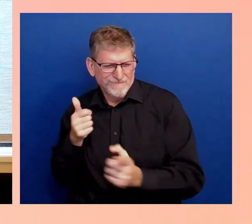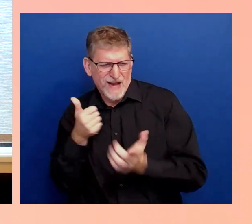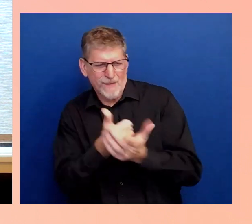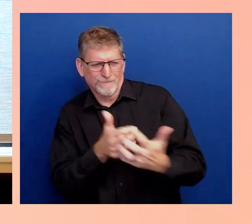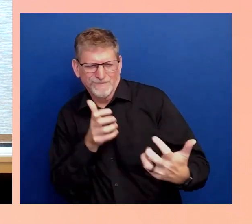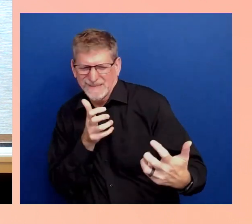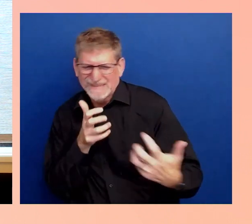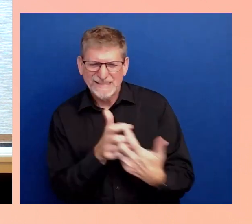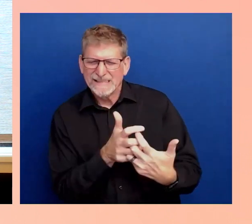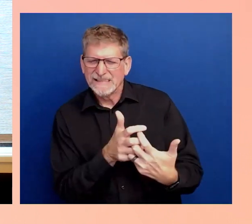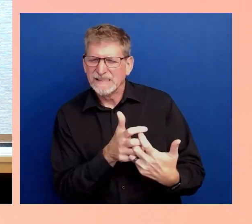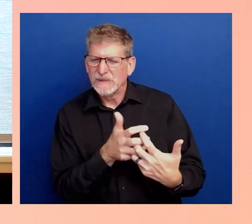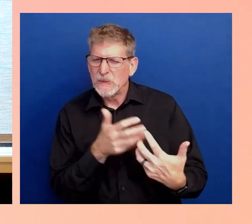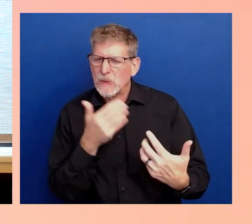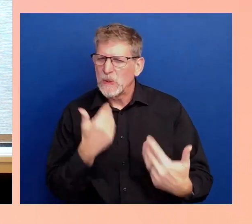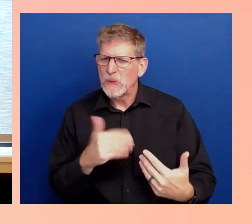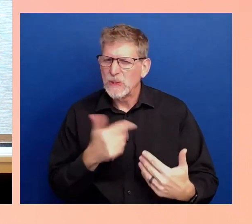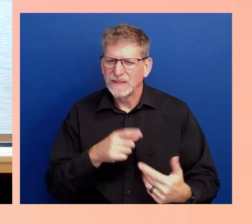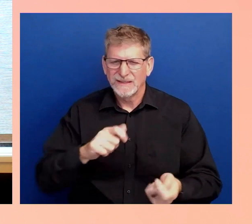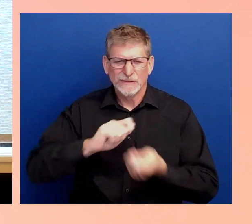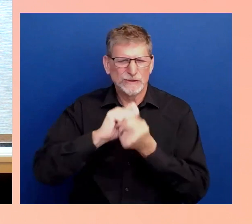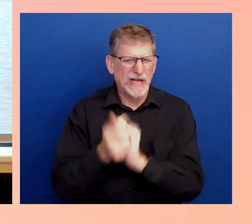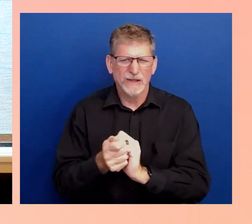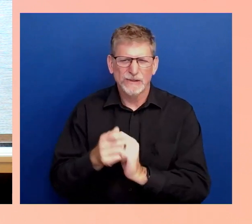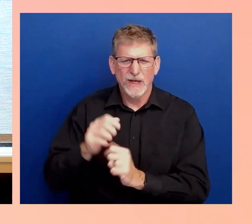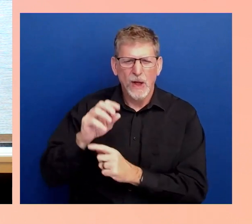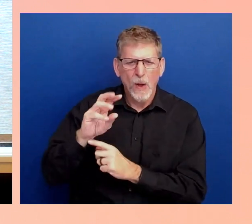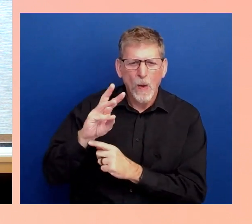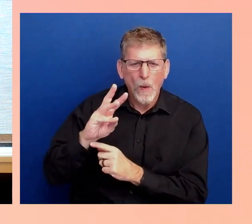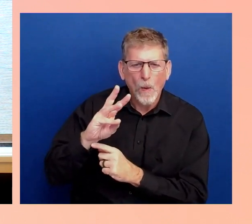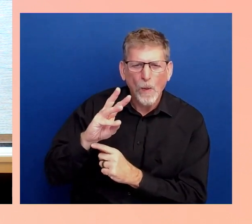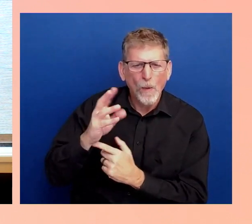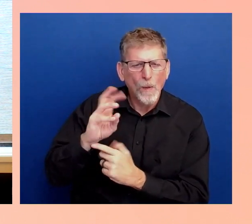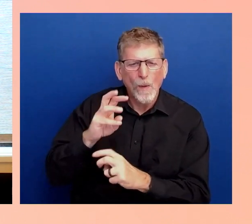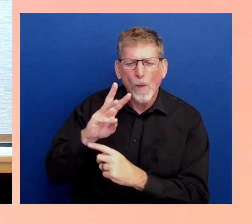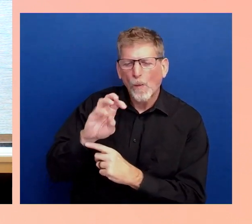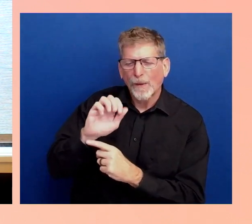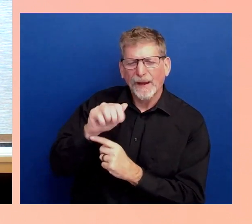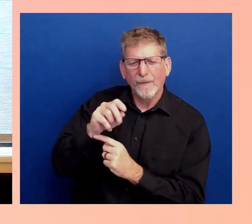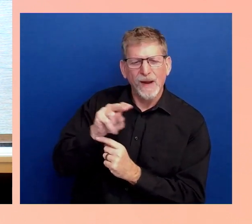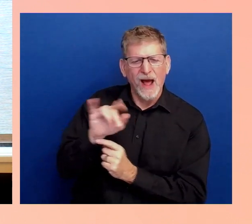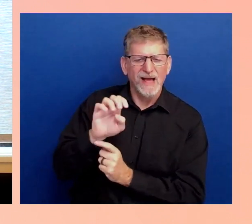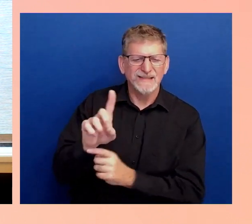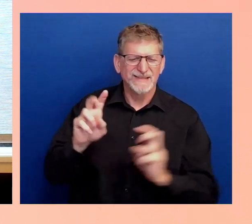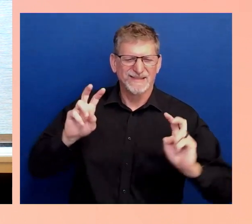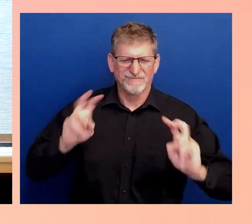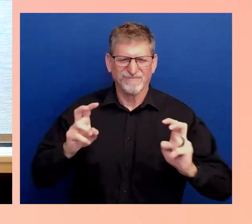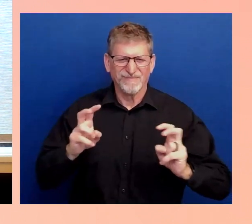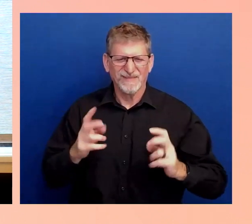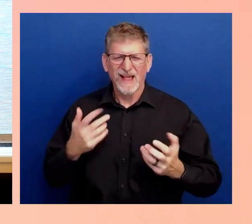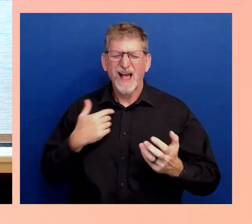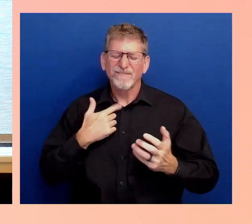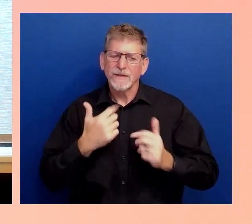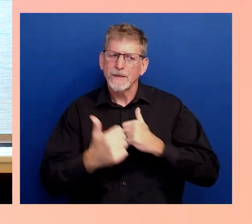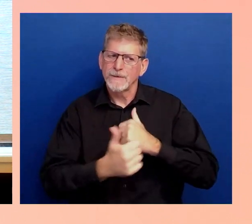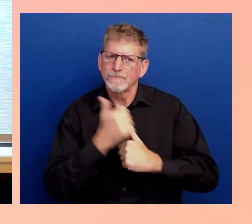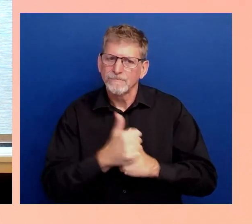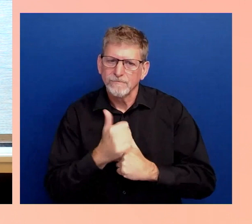There are pitfalls here. Again, if we just think about it as a standard chronology that we can just plug into stuff and make it cool,